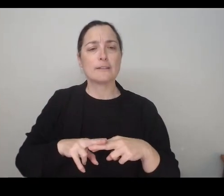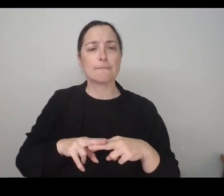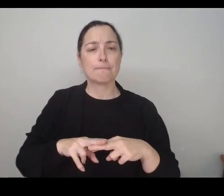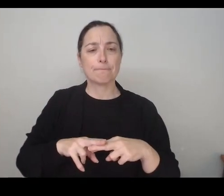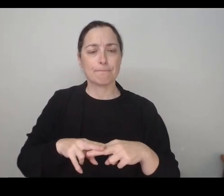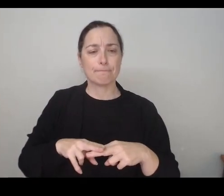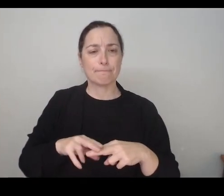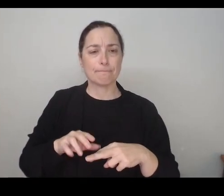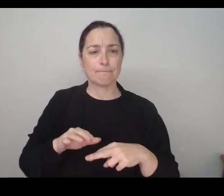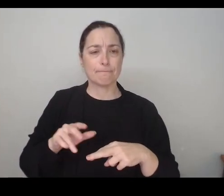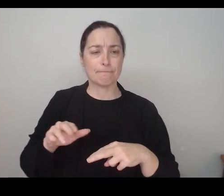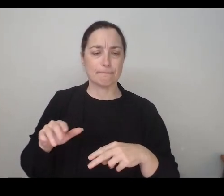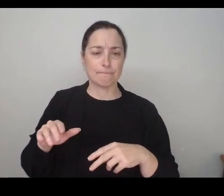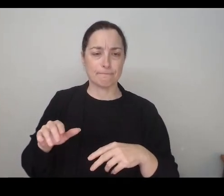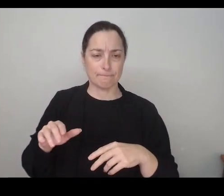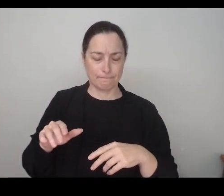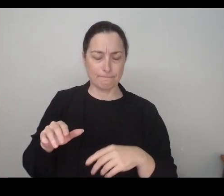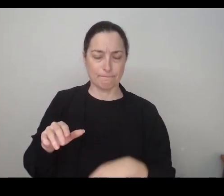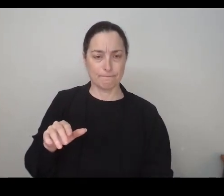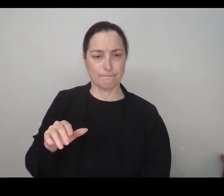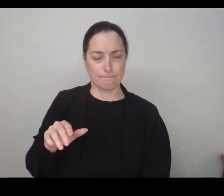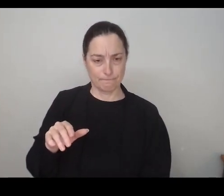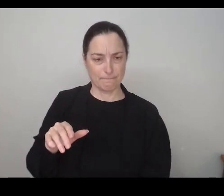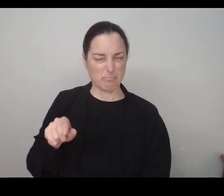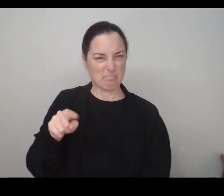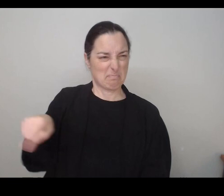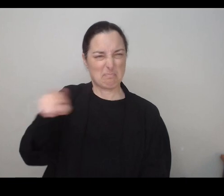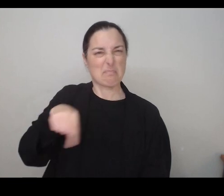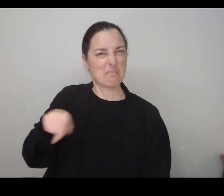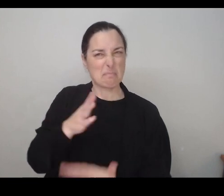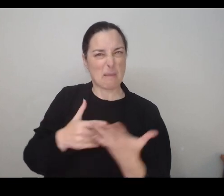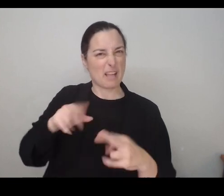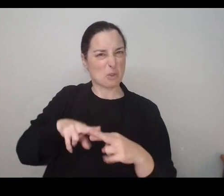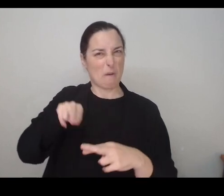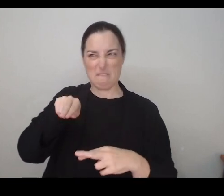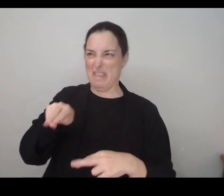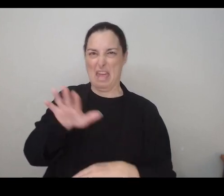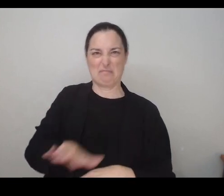of Marie Henry Le Pouldu, so it was part of a decor, I would say.